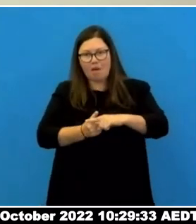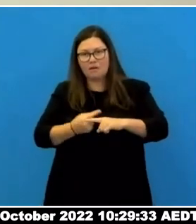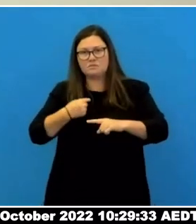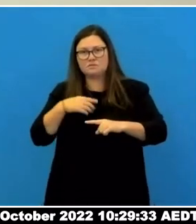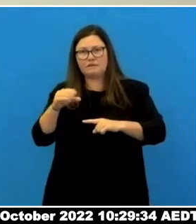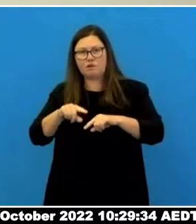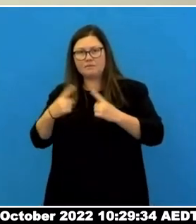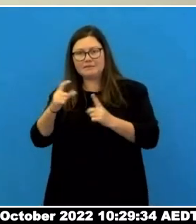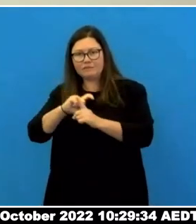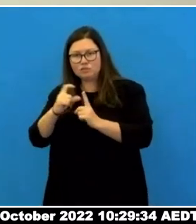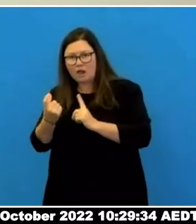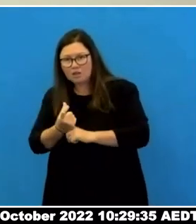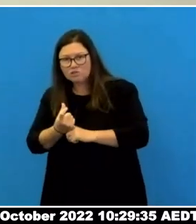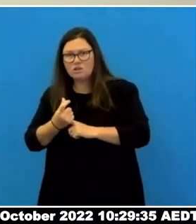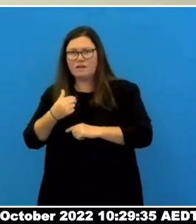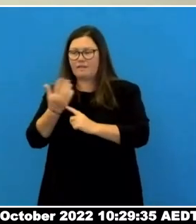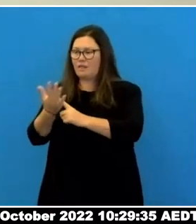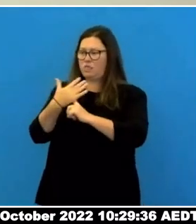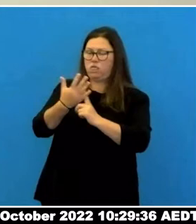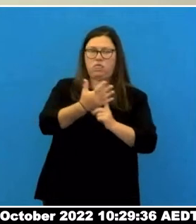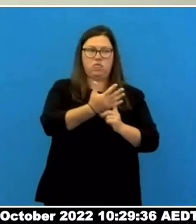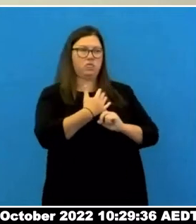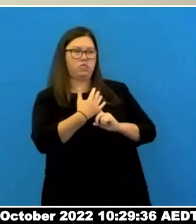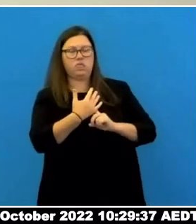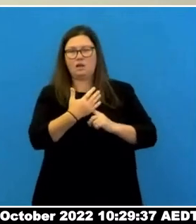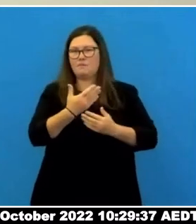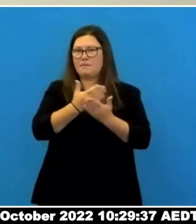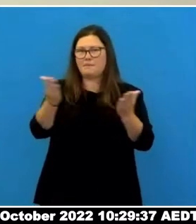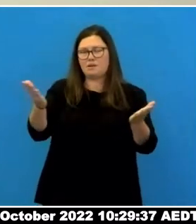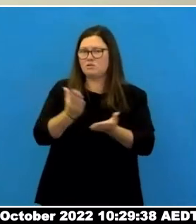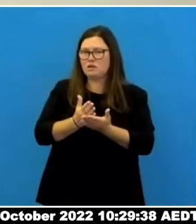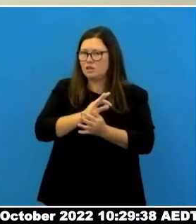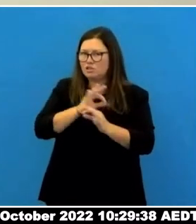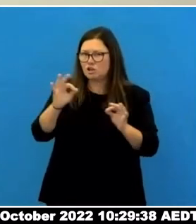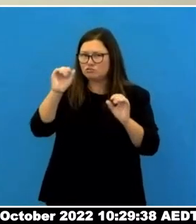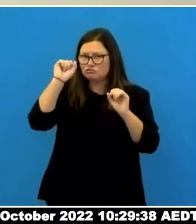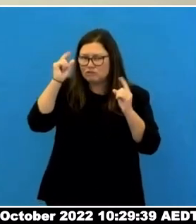of taking an intersectional approach to discrimination as a guiding principle